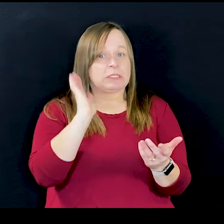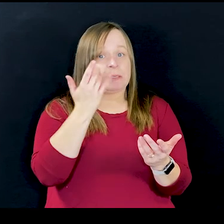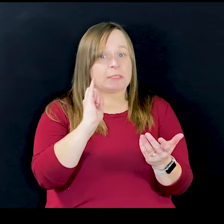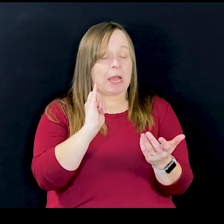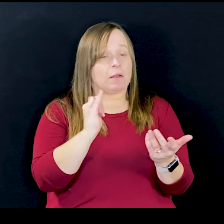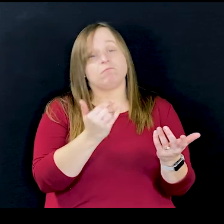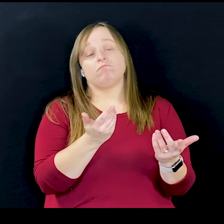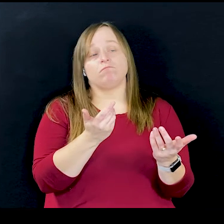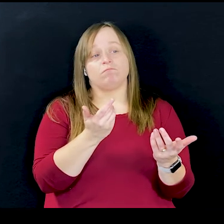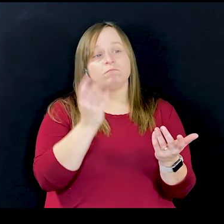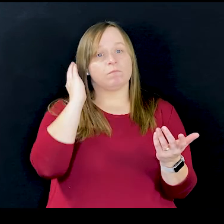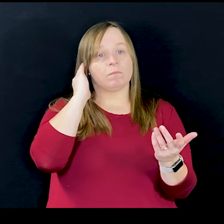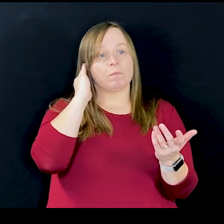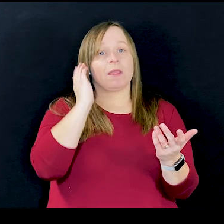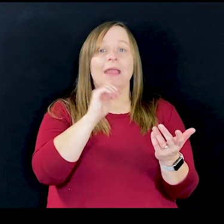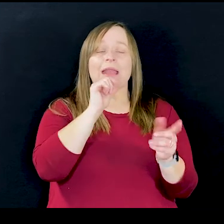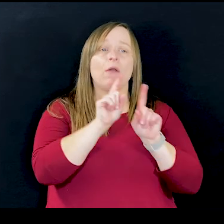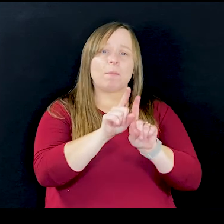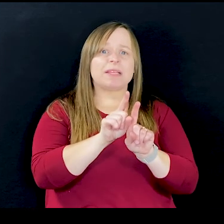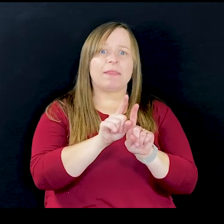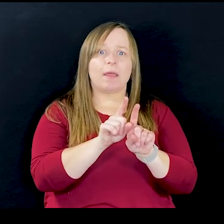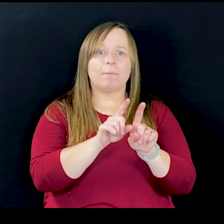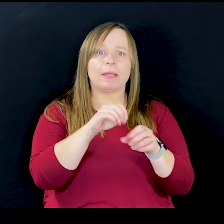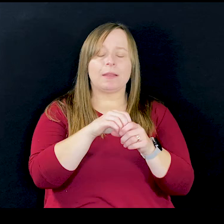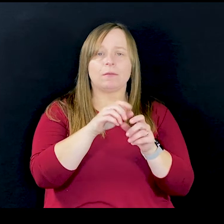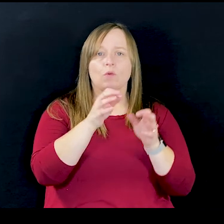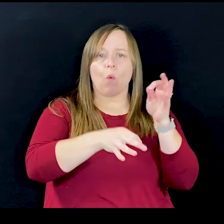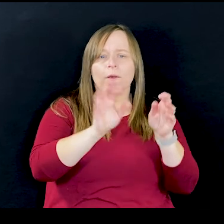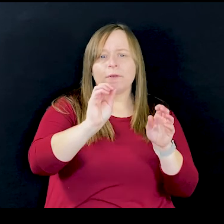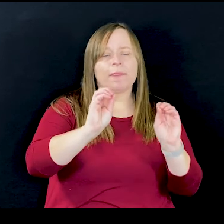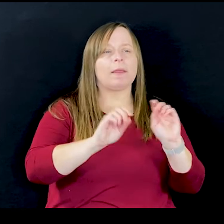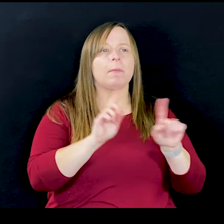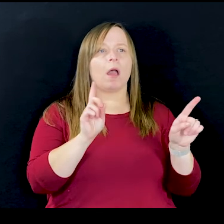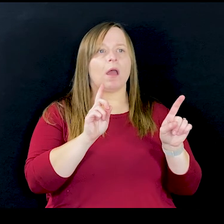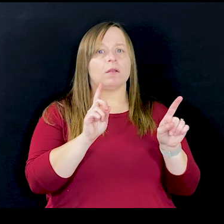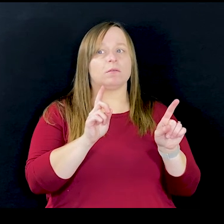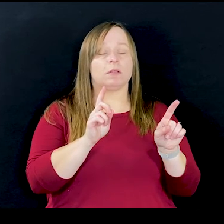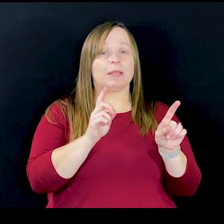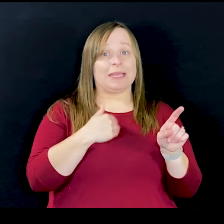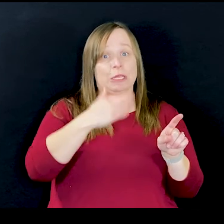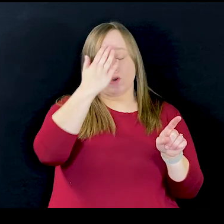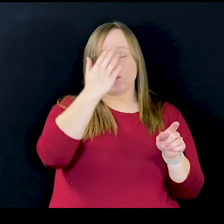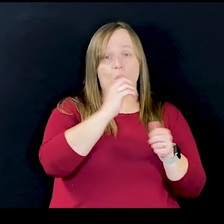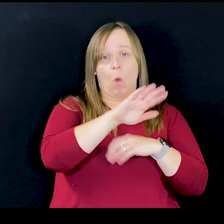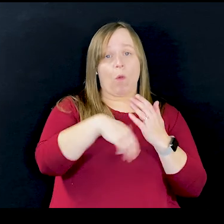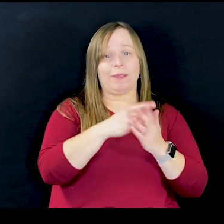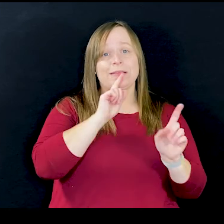And so he wasn't representing them but I never heard a question asked that he didn't know the answer, too.